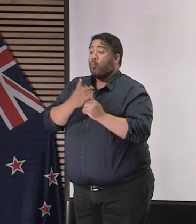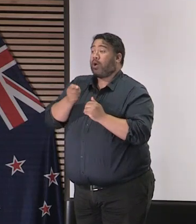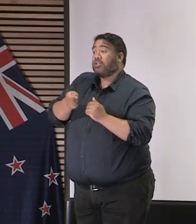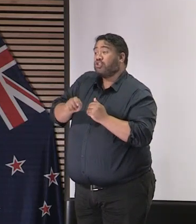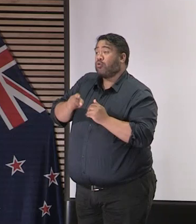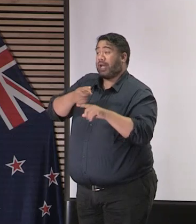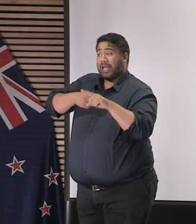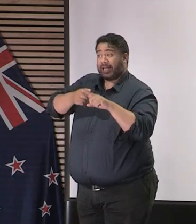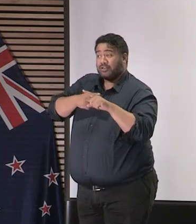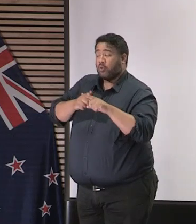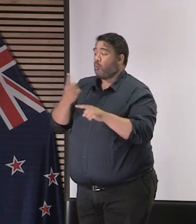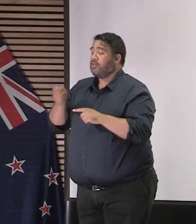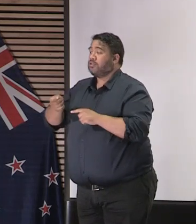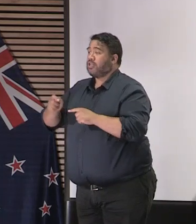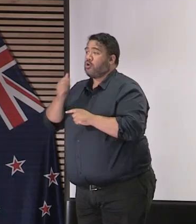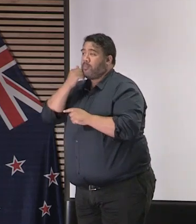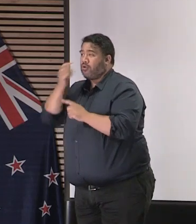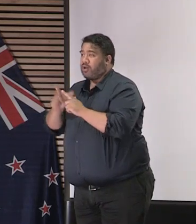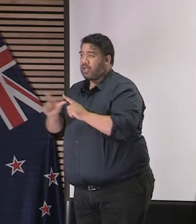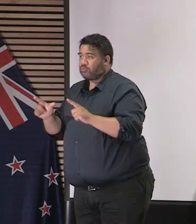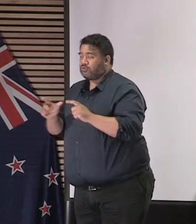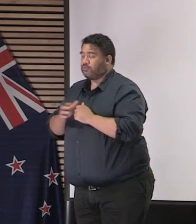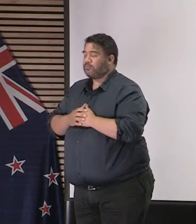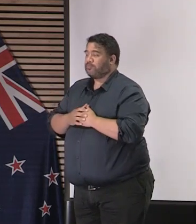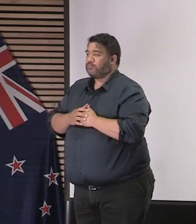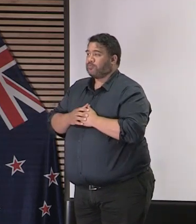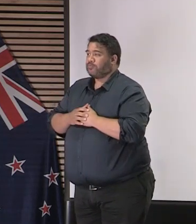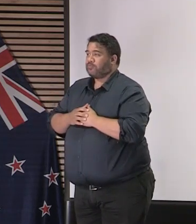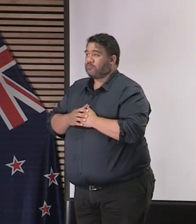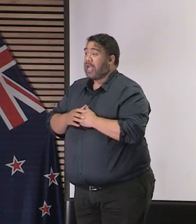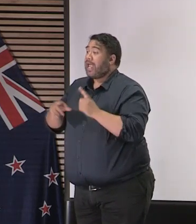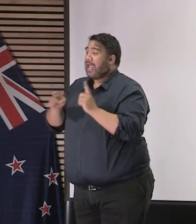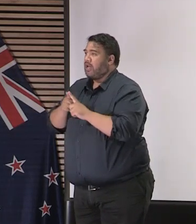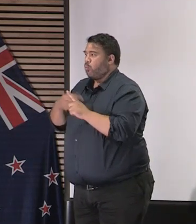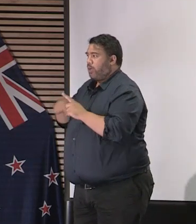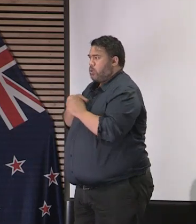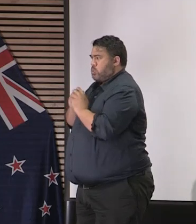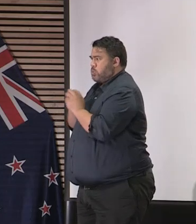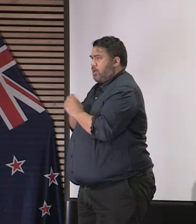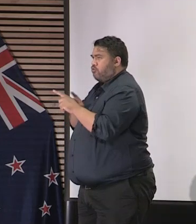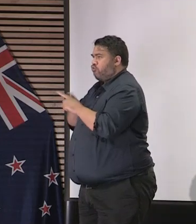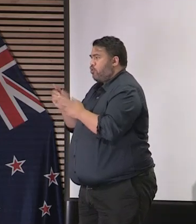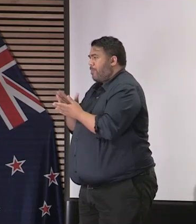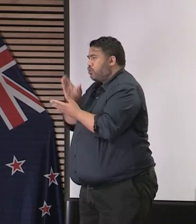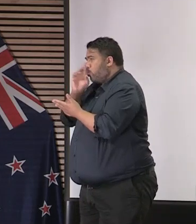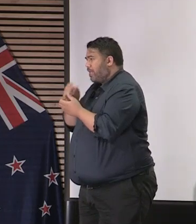content for at least a month. One will be in English and the other will be in Maori. And we